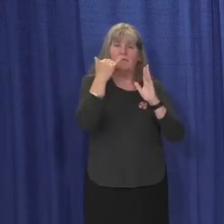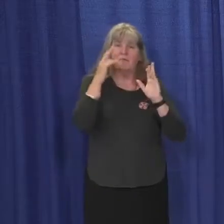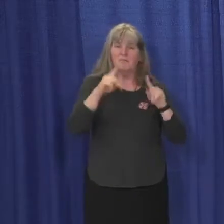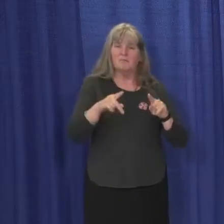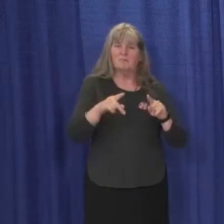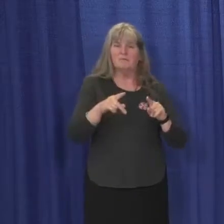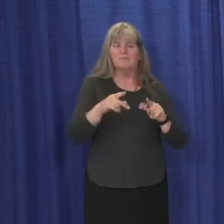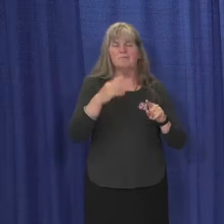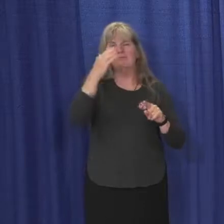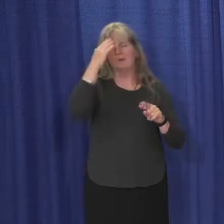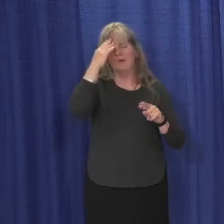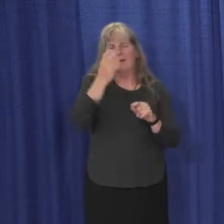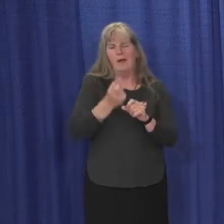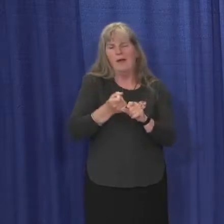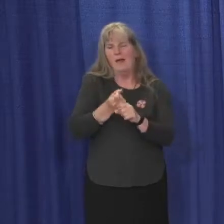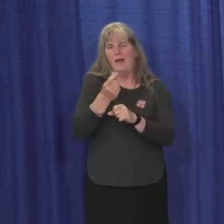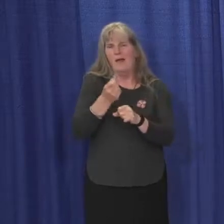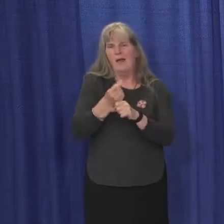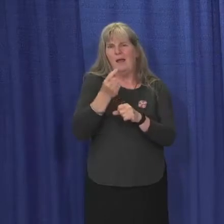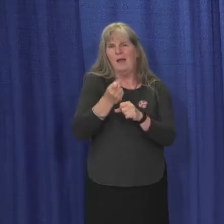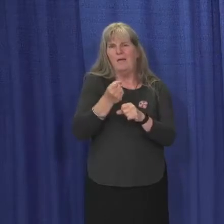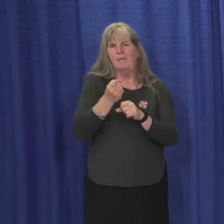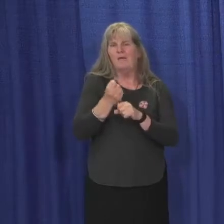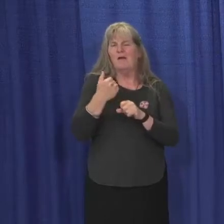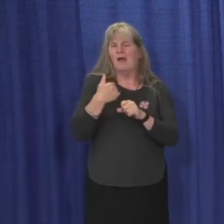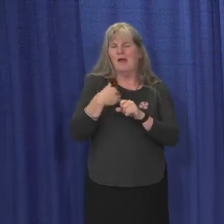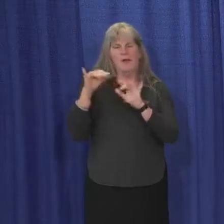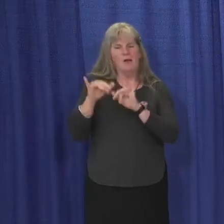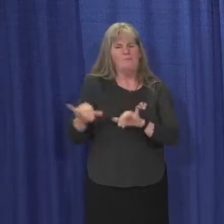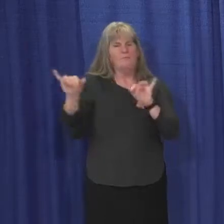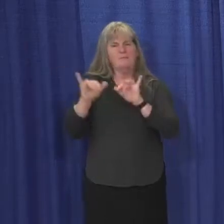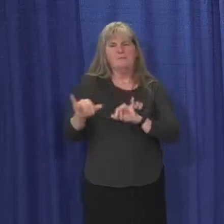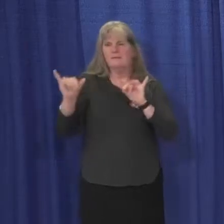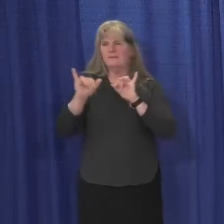someone has that and is coming